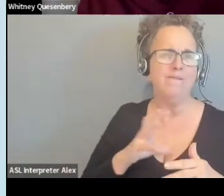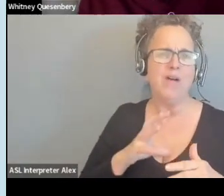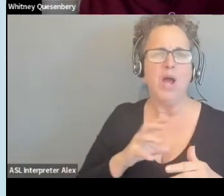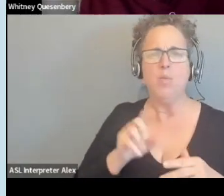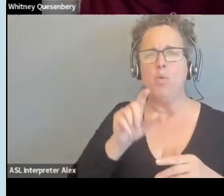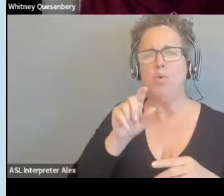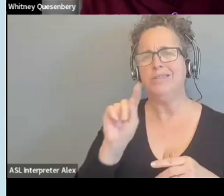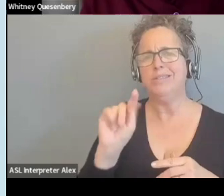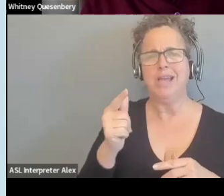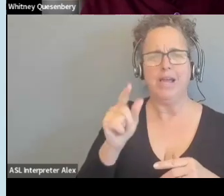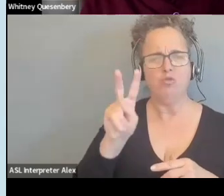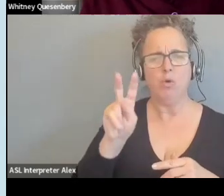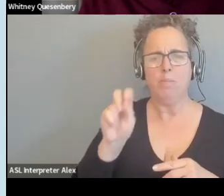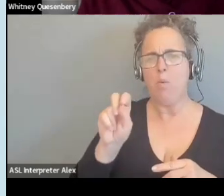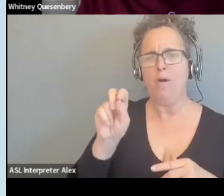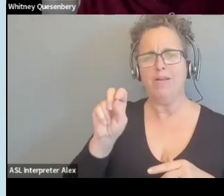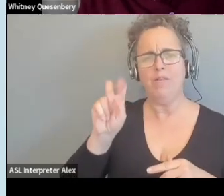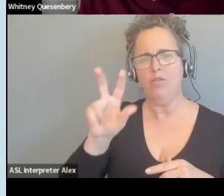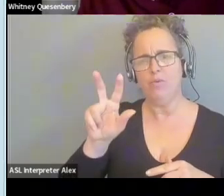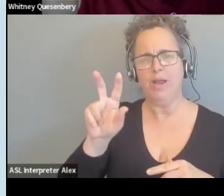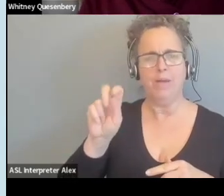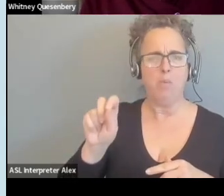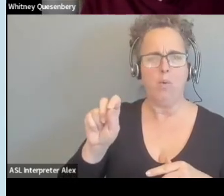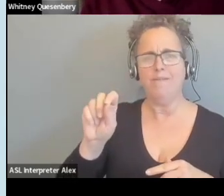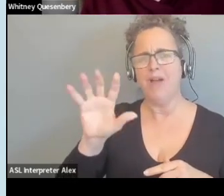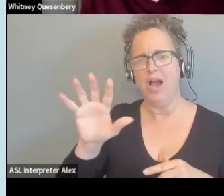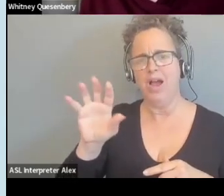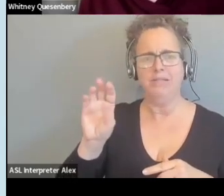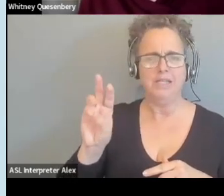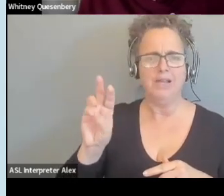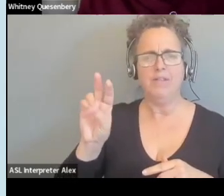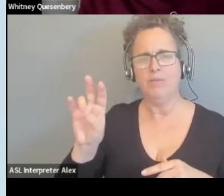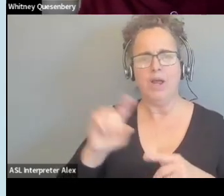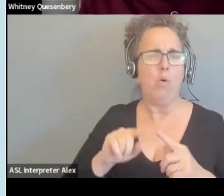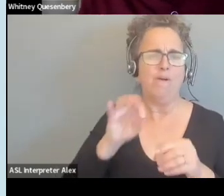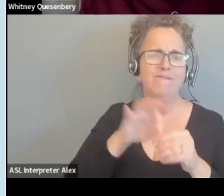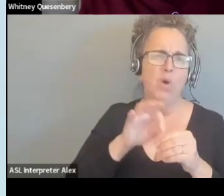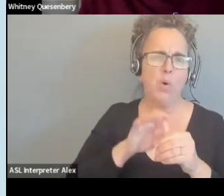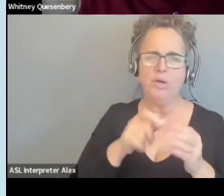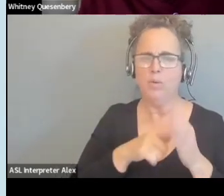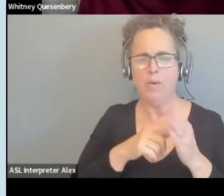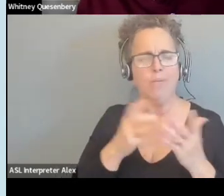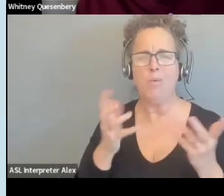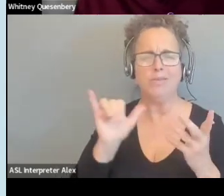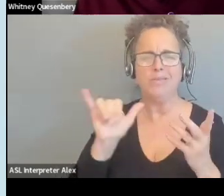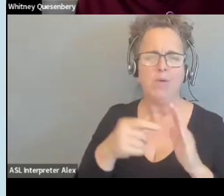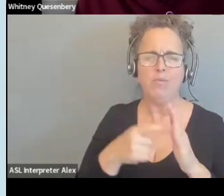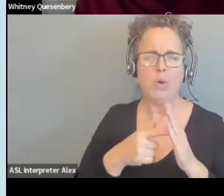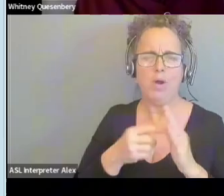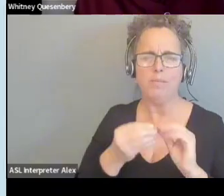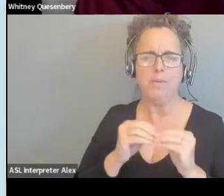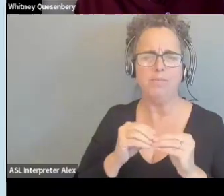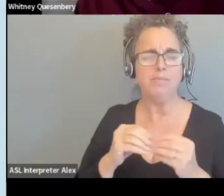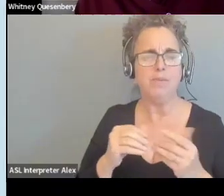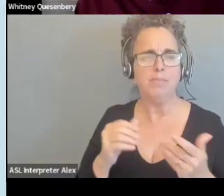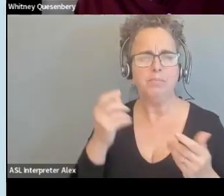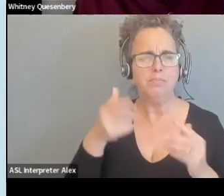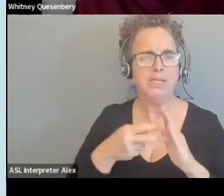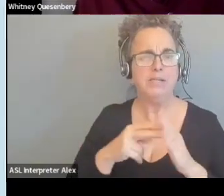or, you know, the voting system guideline number, what's this requirement mean? But the reason why they're confused about it is usually not